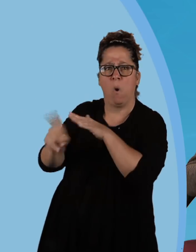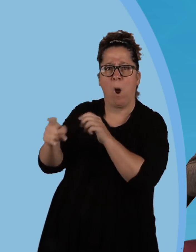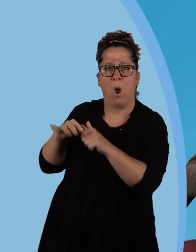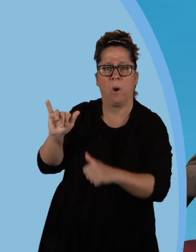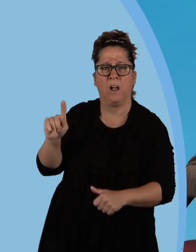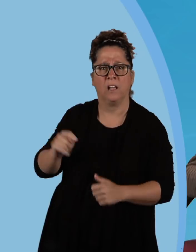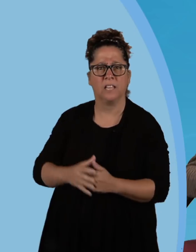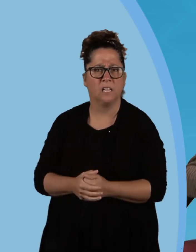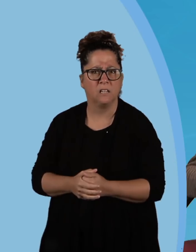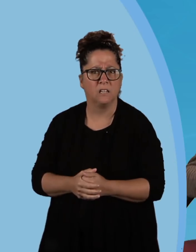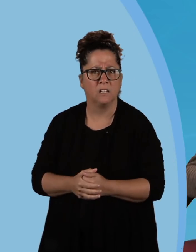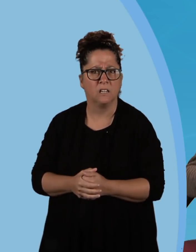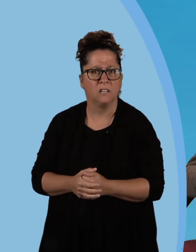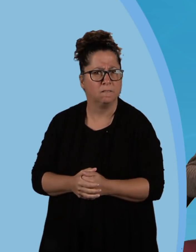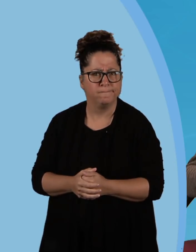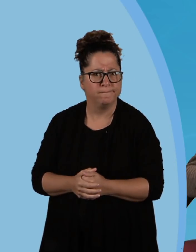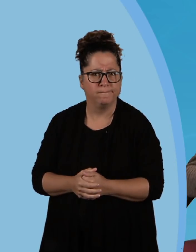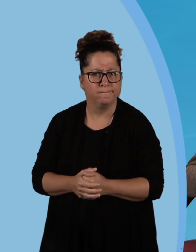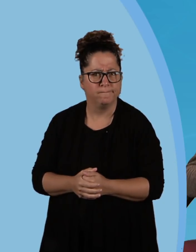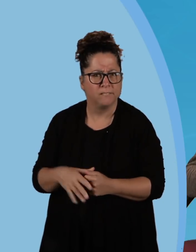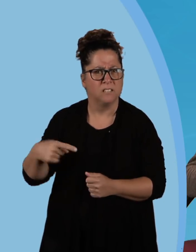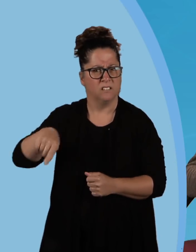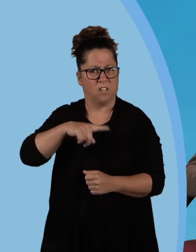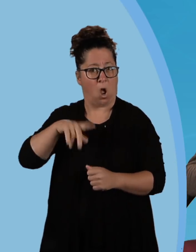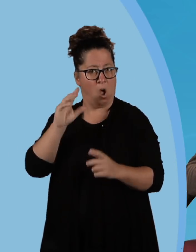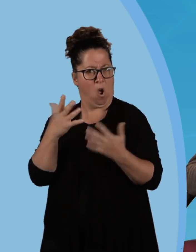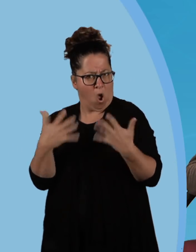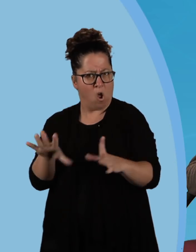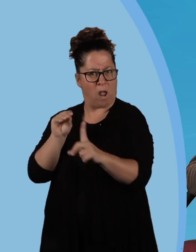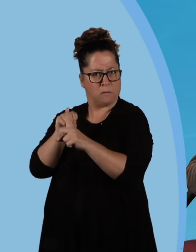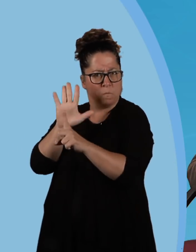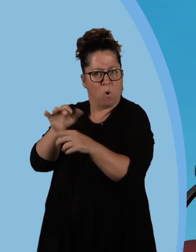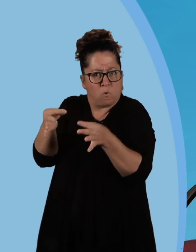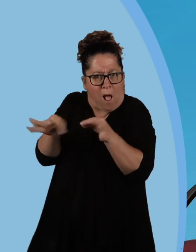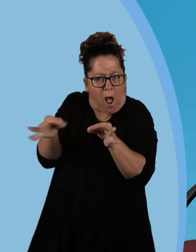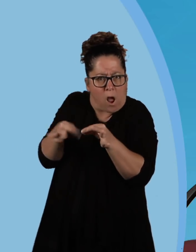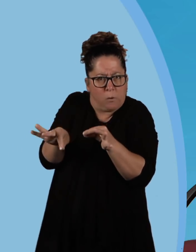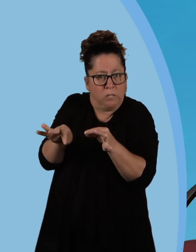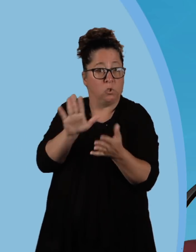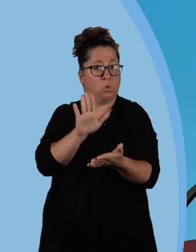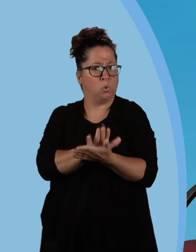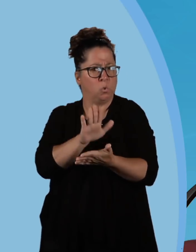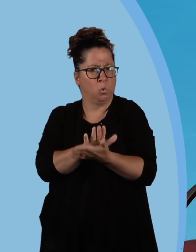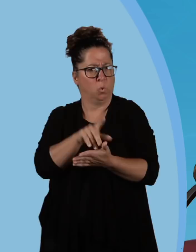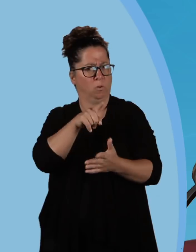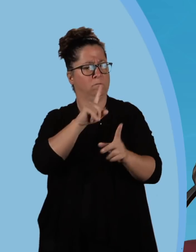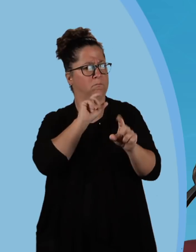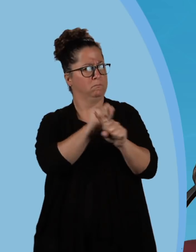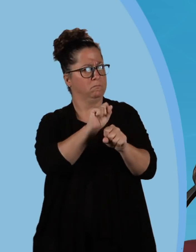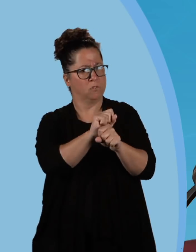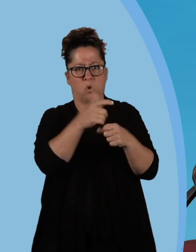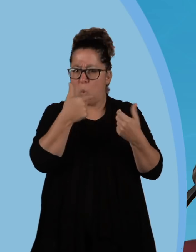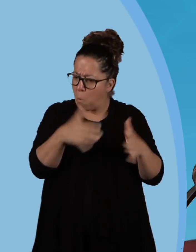to that foul language. So they are also being able to see that a deaf student can get away with something that they can't,